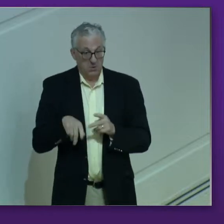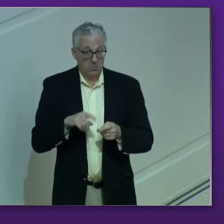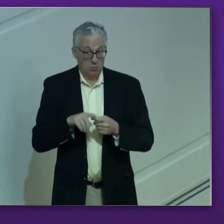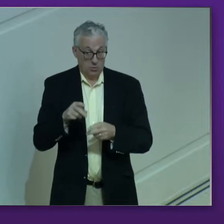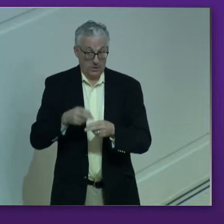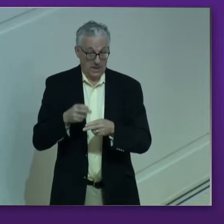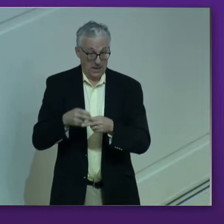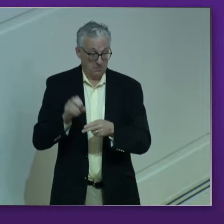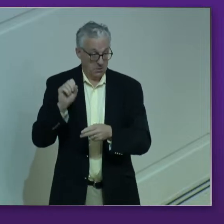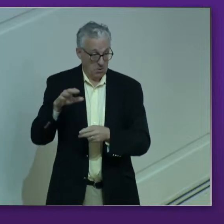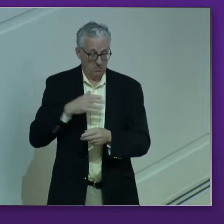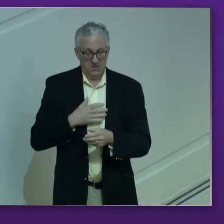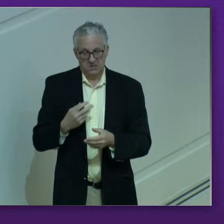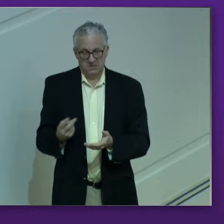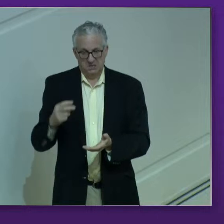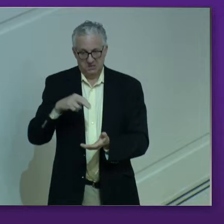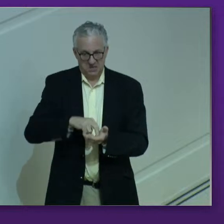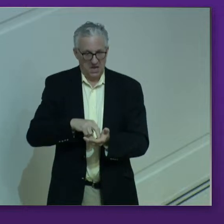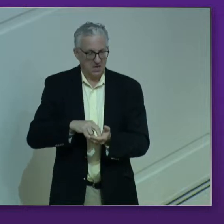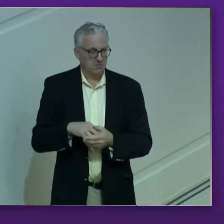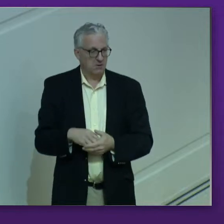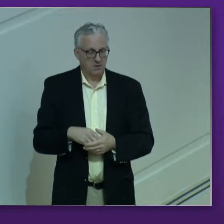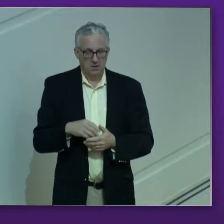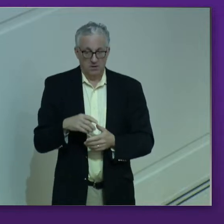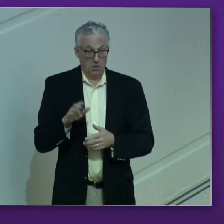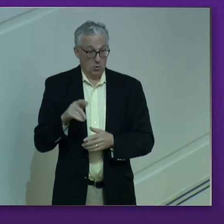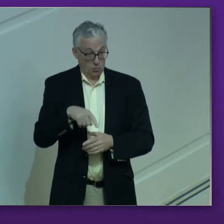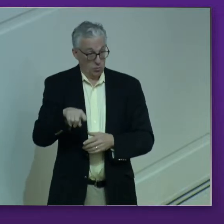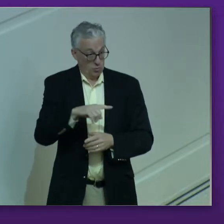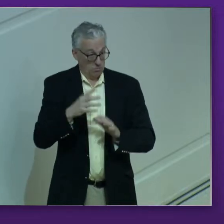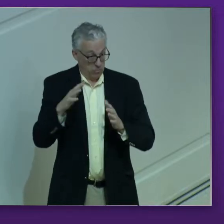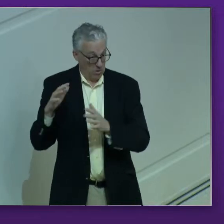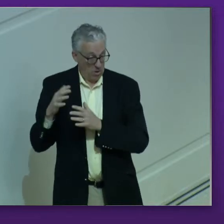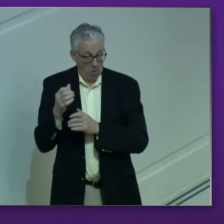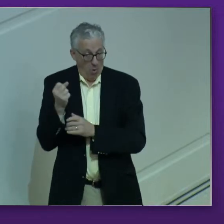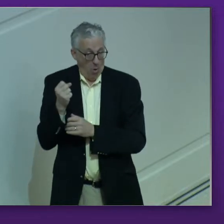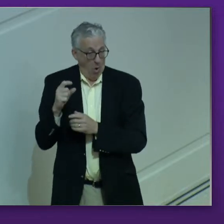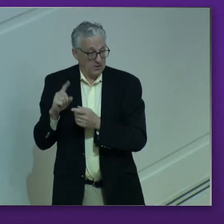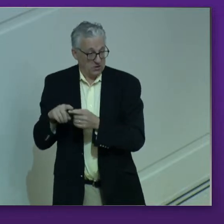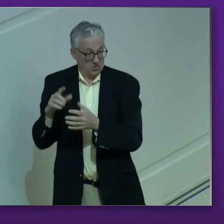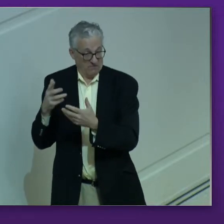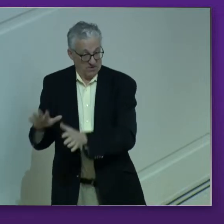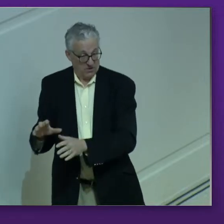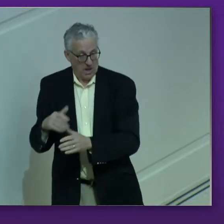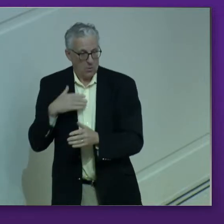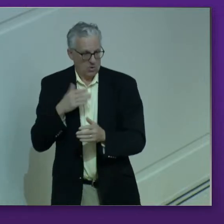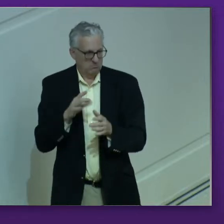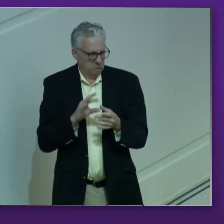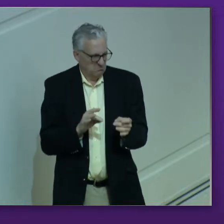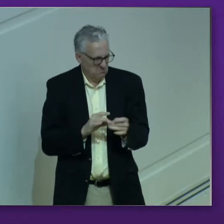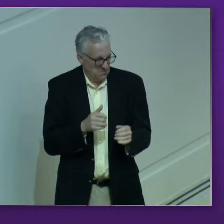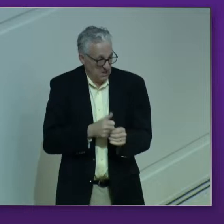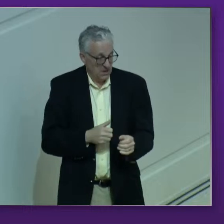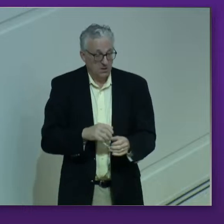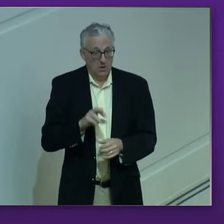AWARDEES RECEIVE A CASH AWARD AND A MEDALLION WITH TRUSTEE HOFFMAN DESIGN. WHILE FACULTY